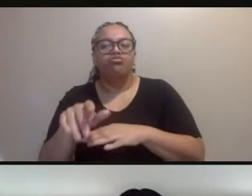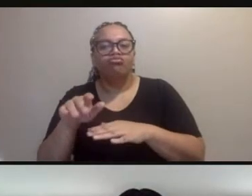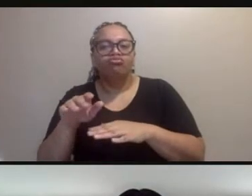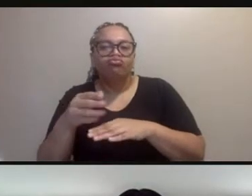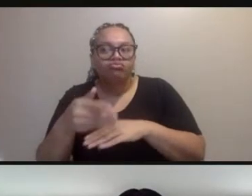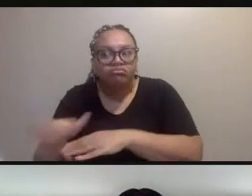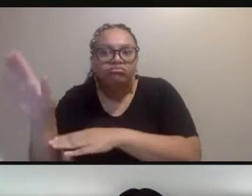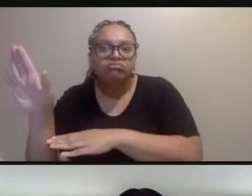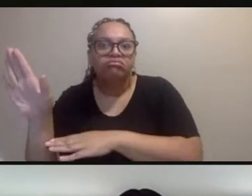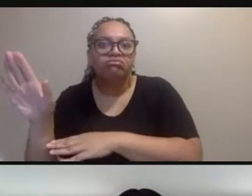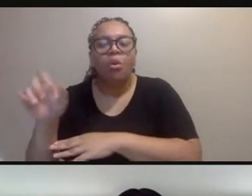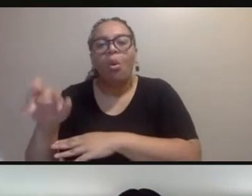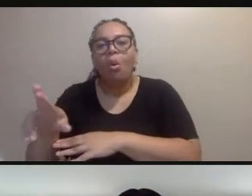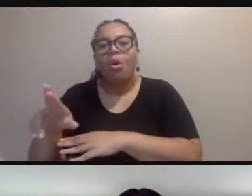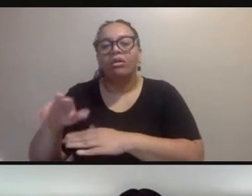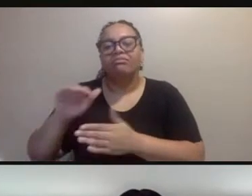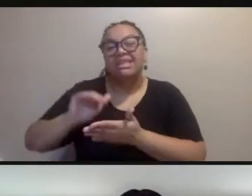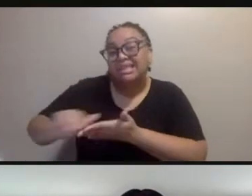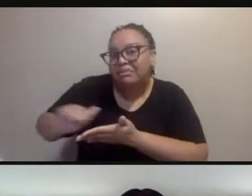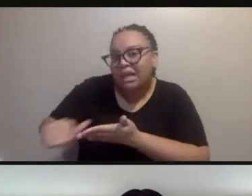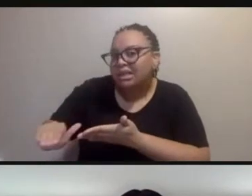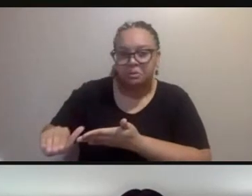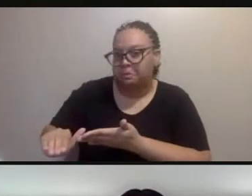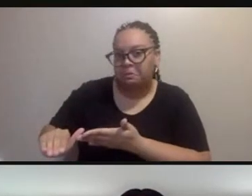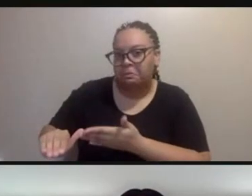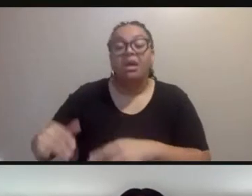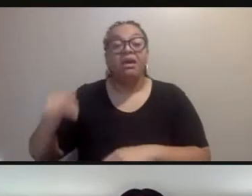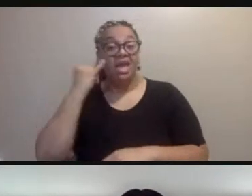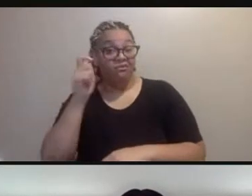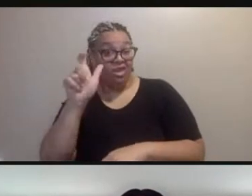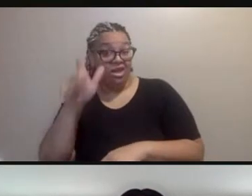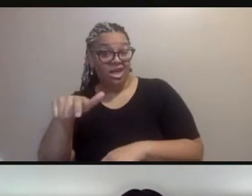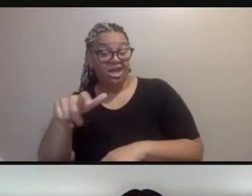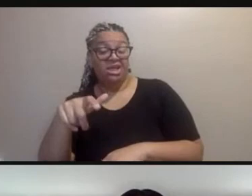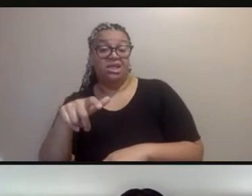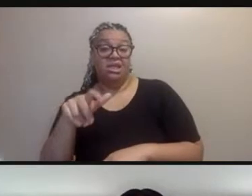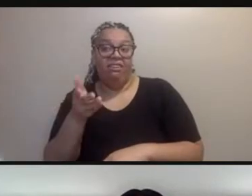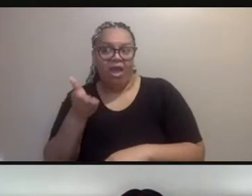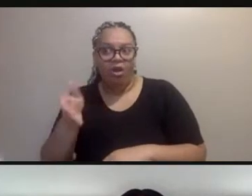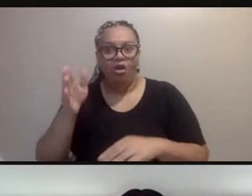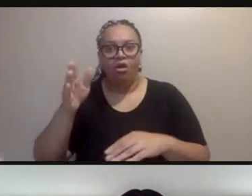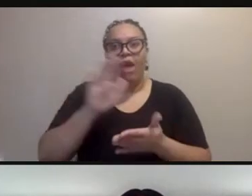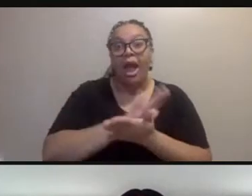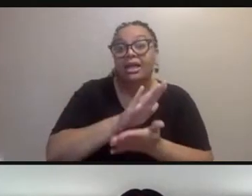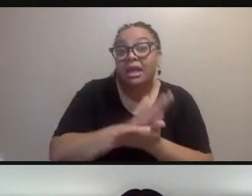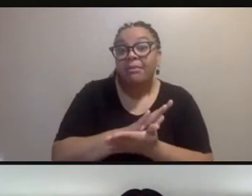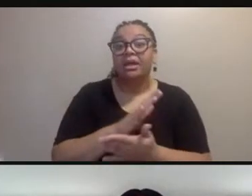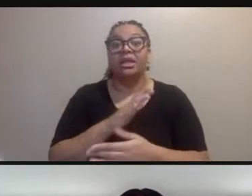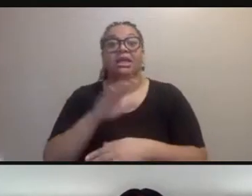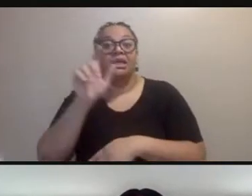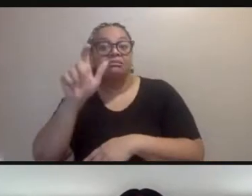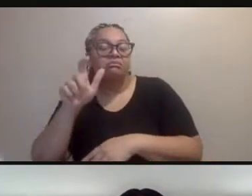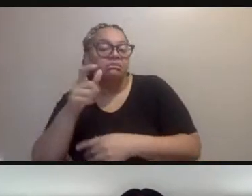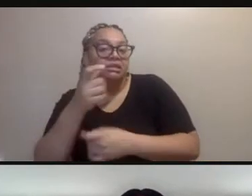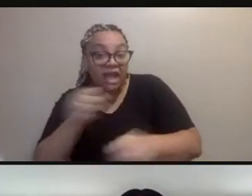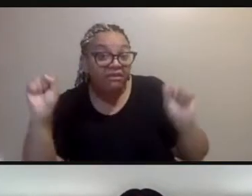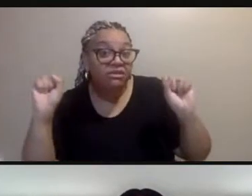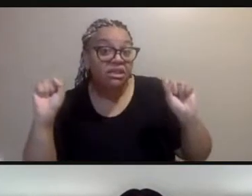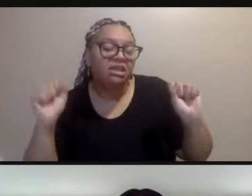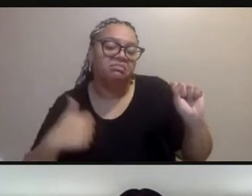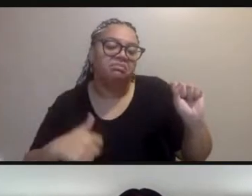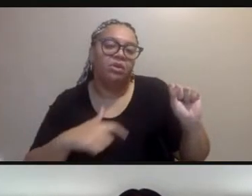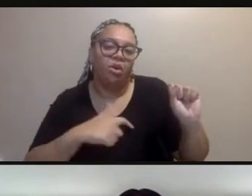NEEDS TO BE SWEPT UNDER THE RUG